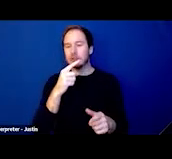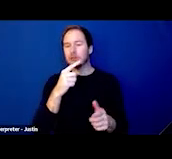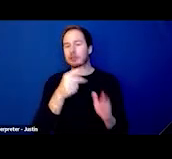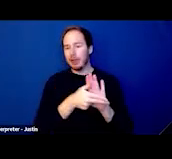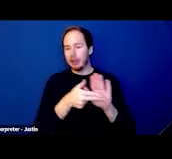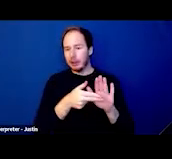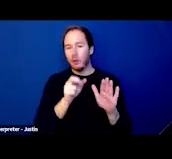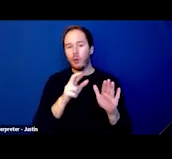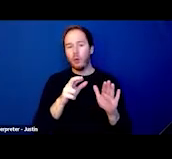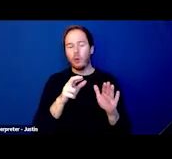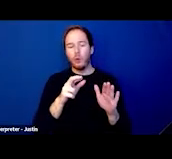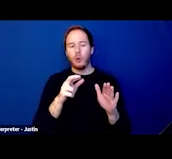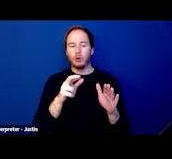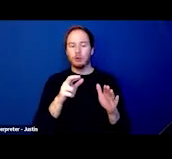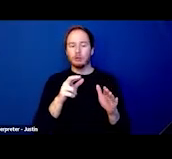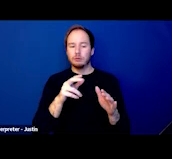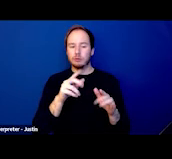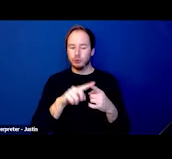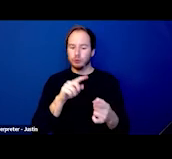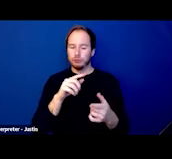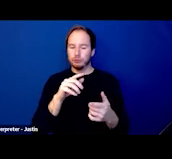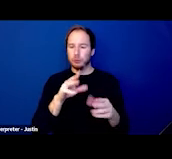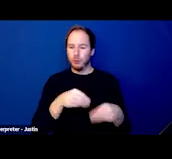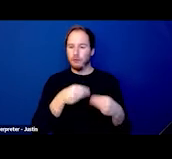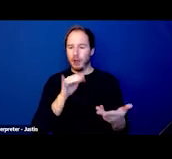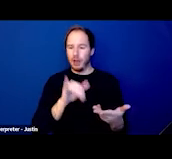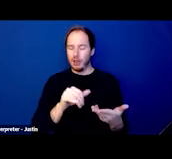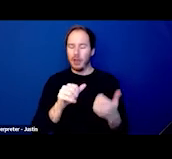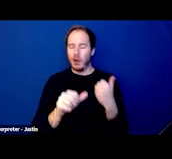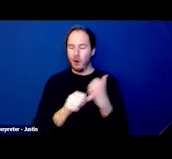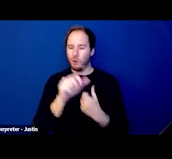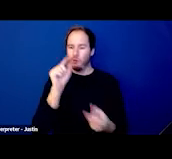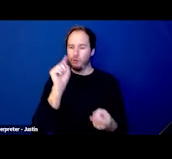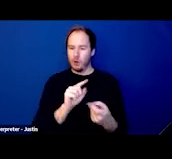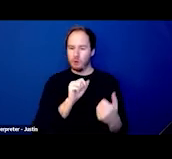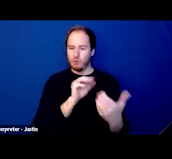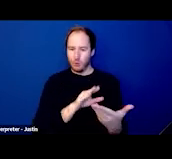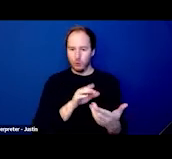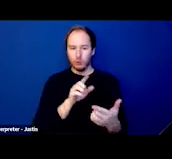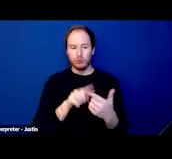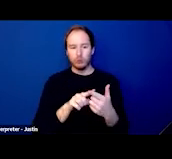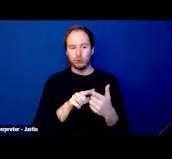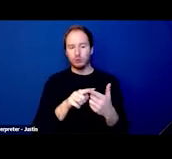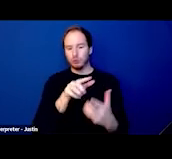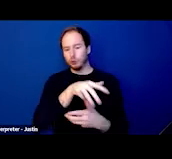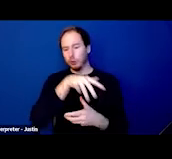to really have this harm reduction approach and to build that into all of the different ways